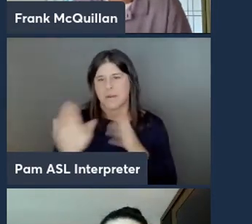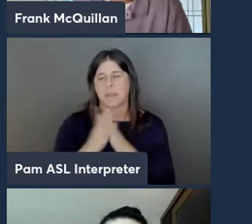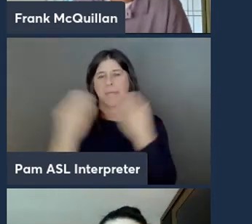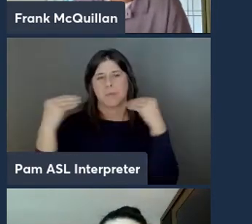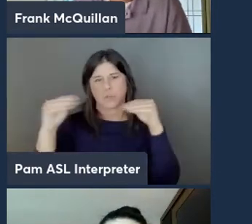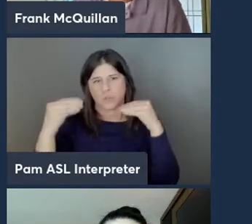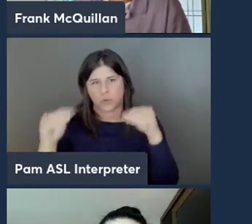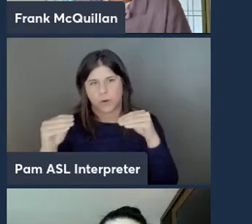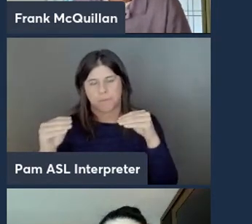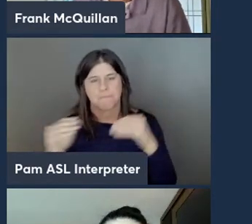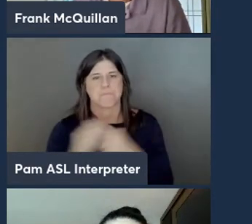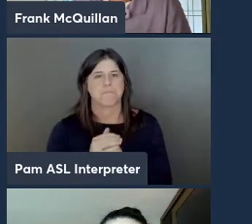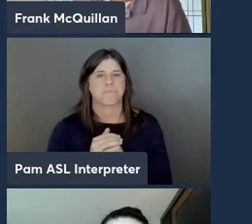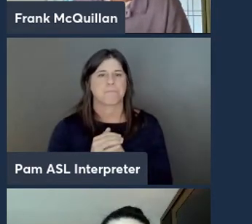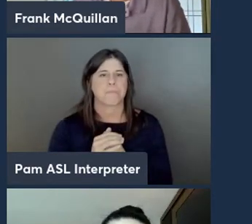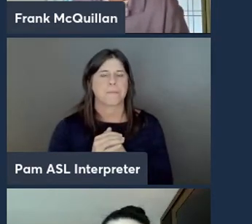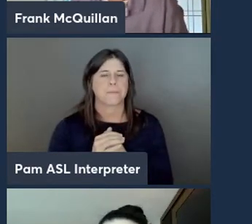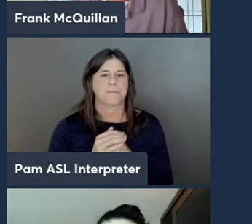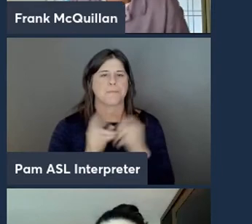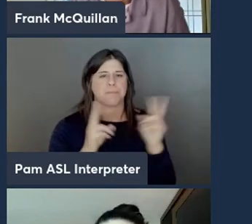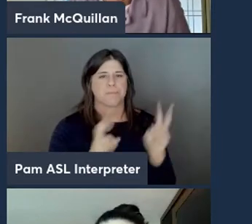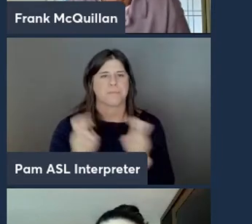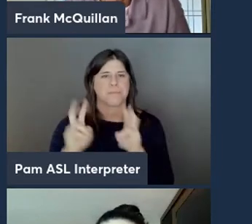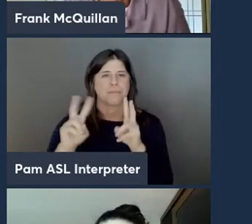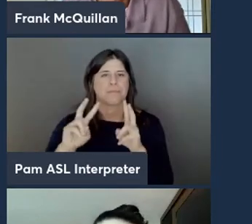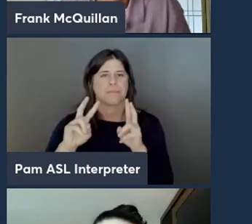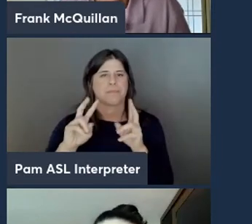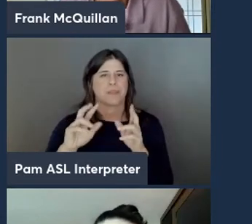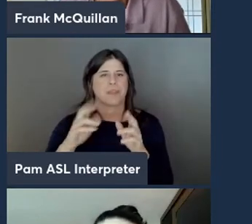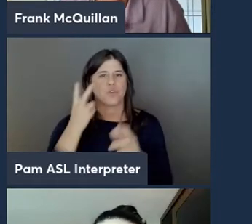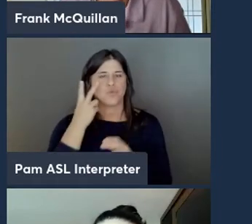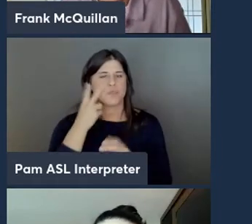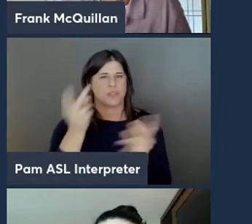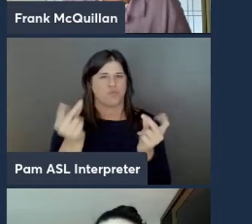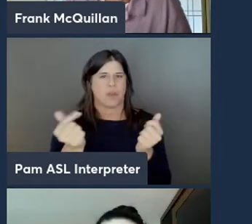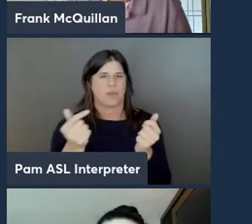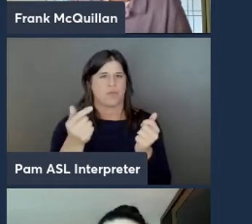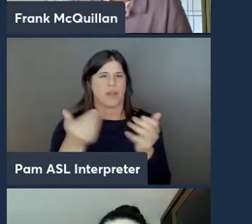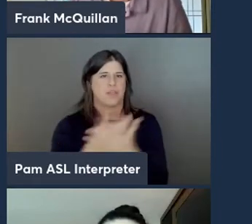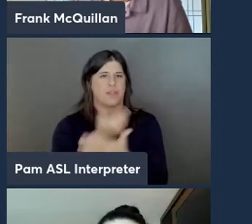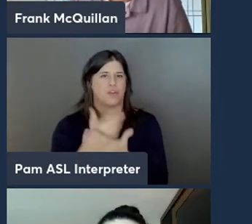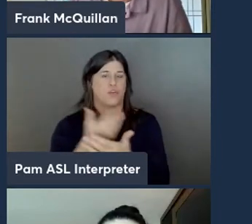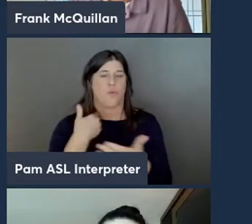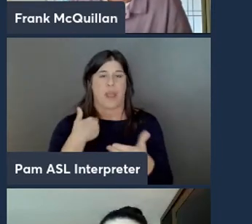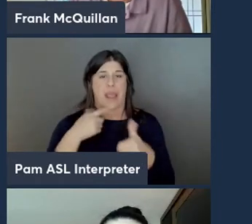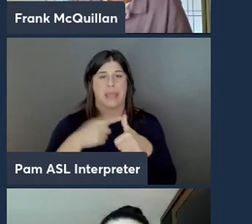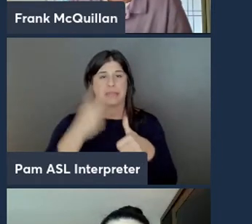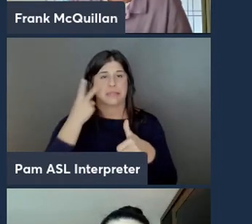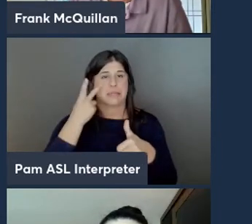We're gonna reload, and you can see that right away, I get the new variation. I see now that I have a promo banner,